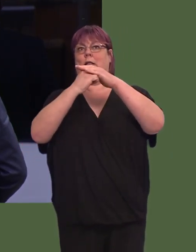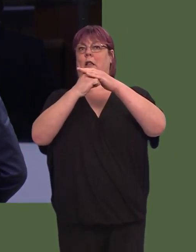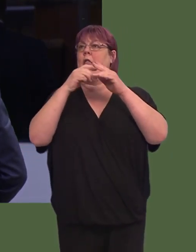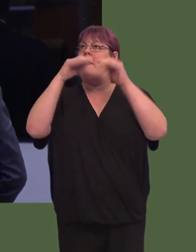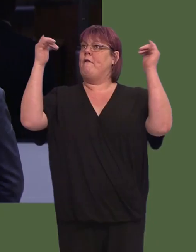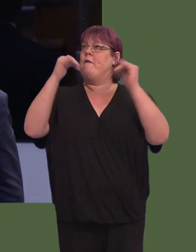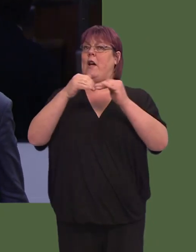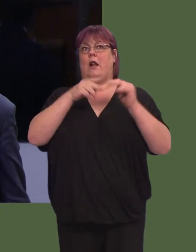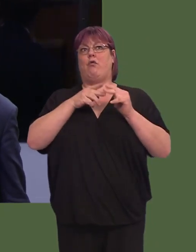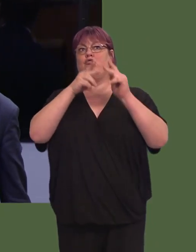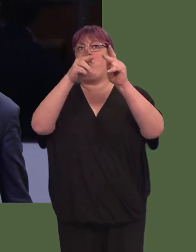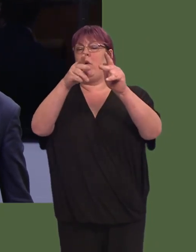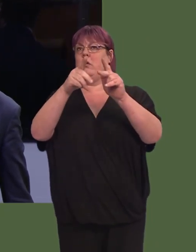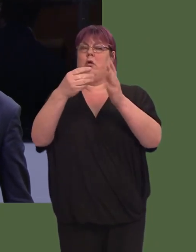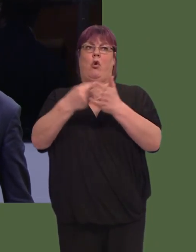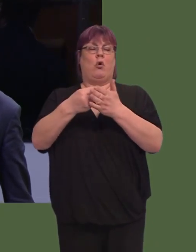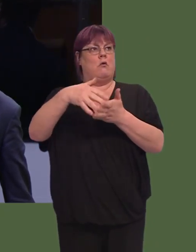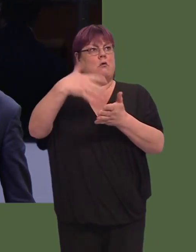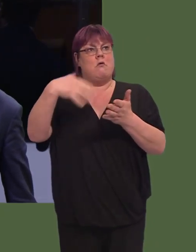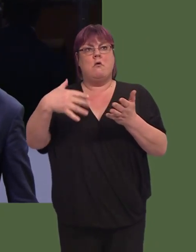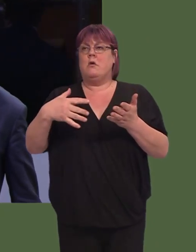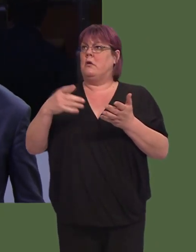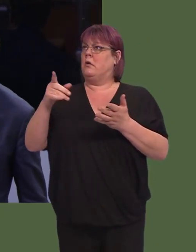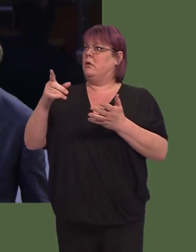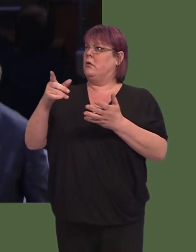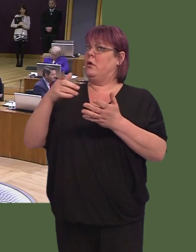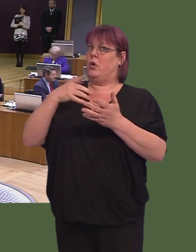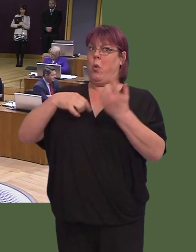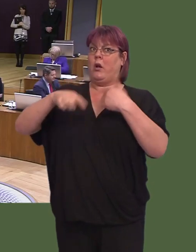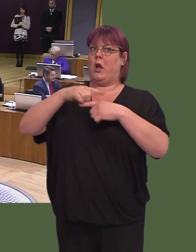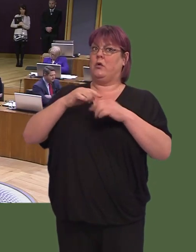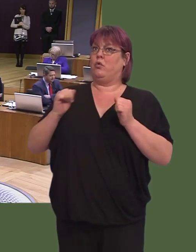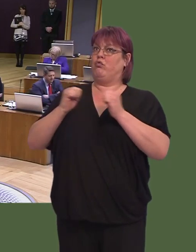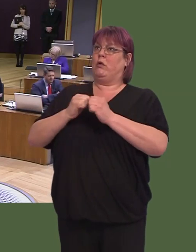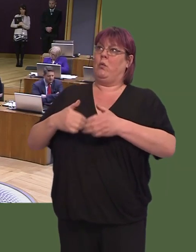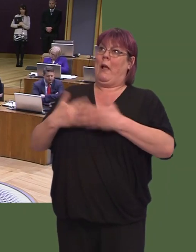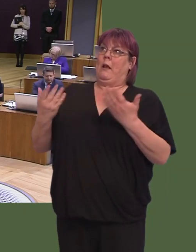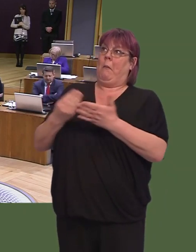Are you asking the Assembly to write you a blank cheque? Julie James AM: No, not at all.